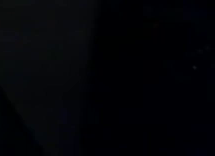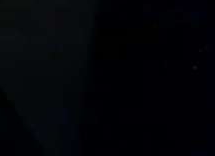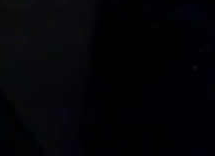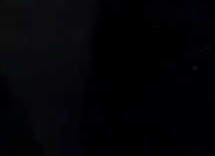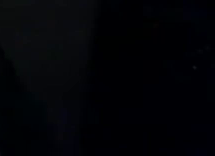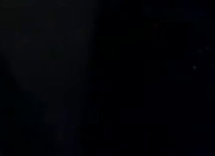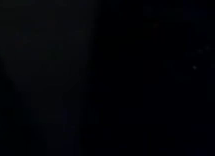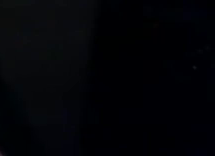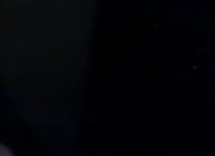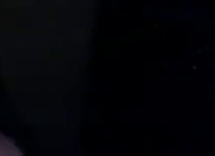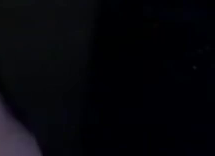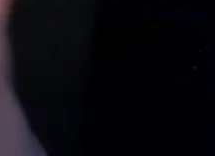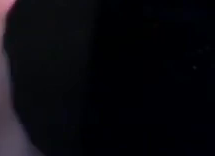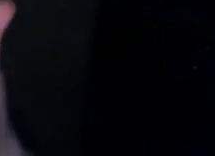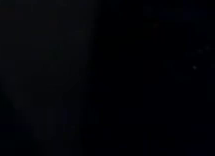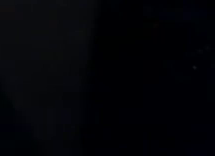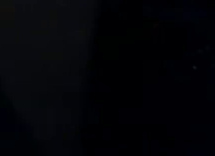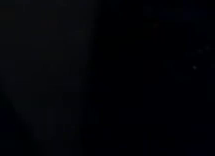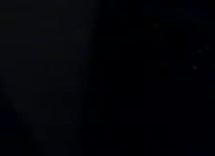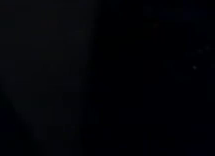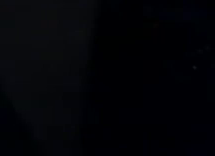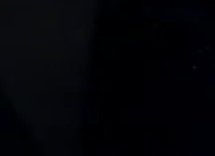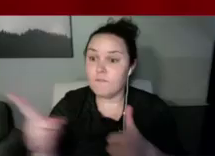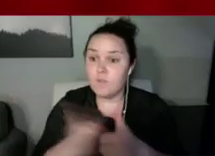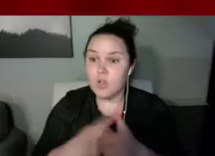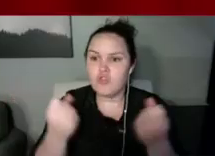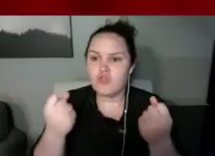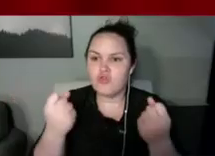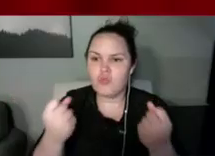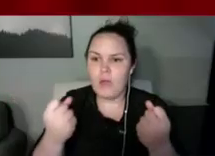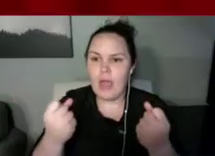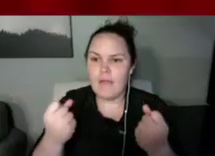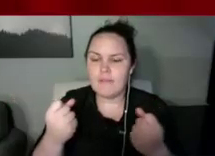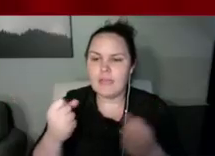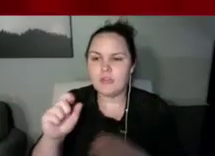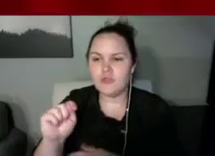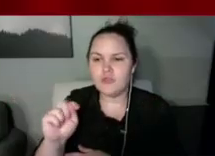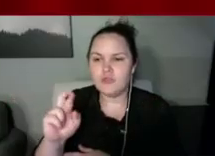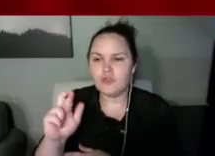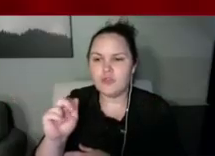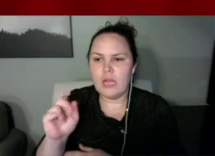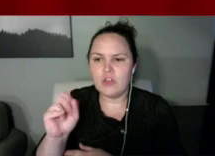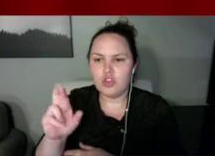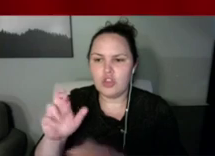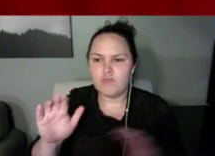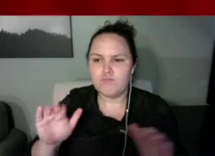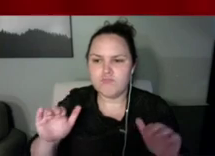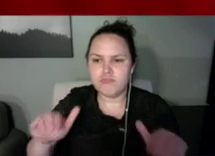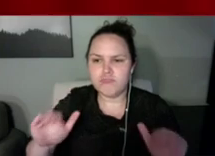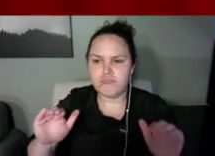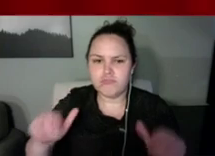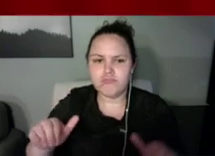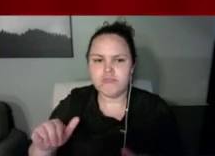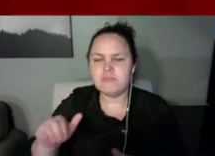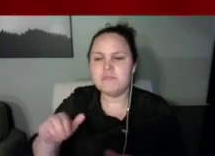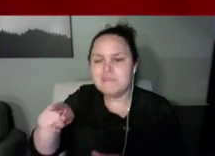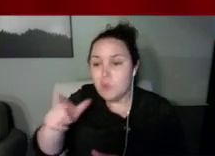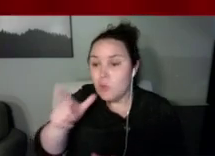Tyler: Hi everybody I'm Tyler Juranek. I'm one of the mentors here for Helen Keller National